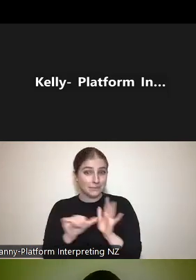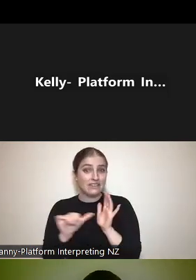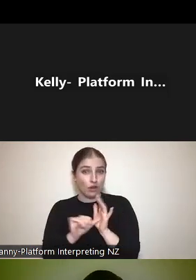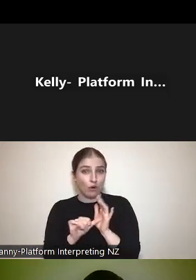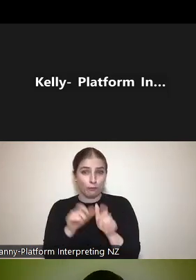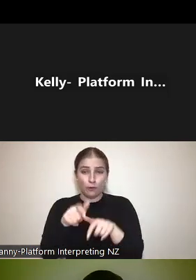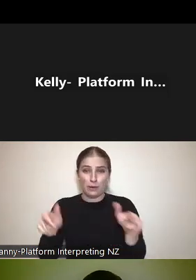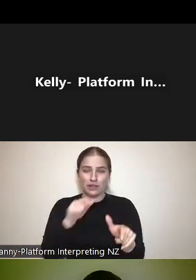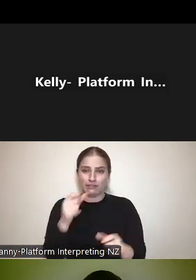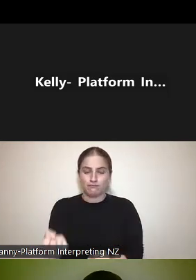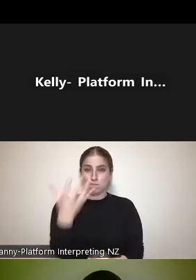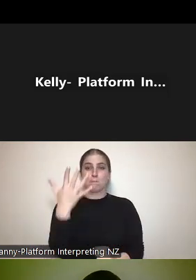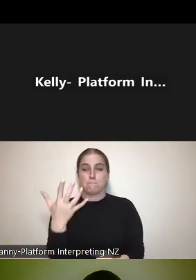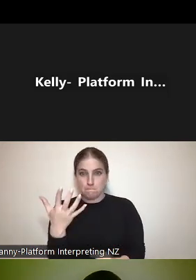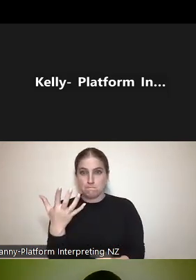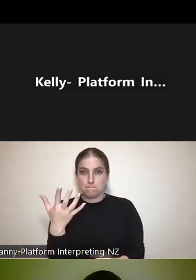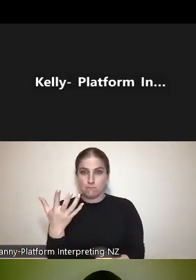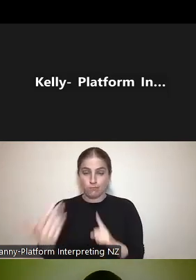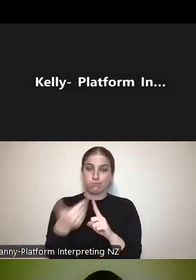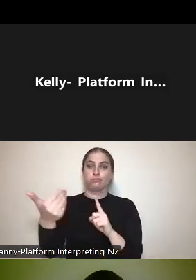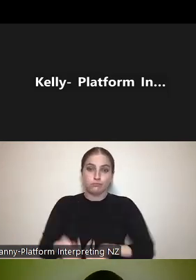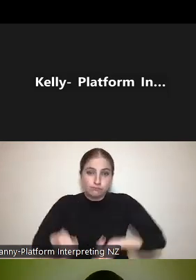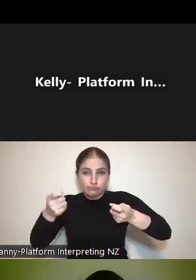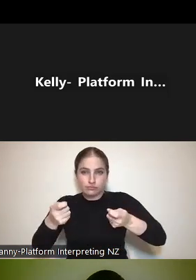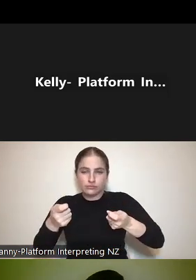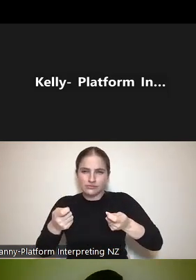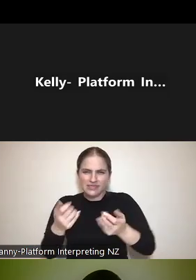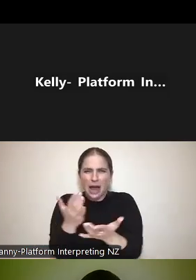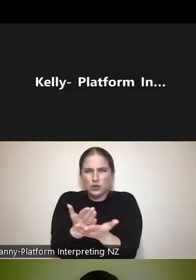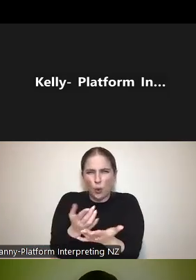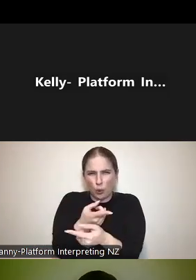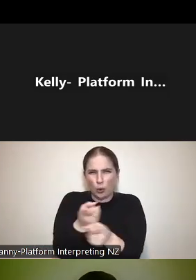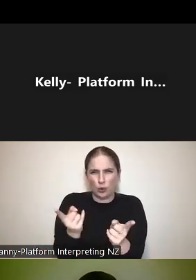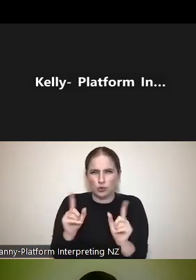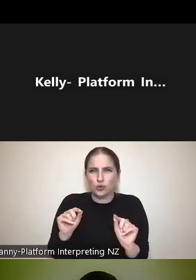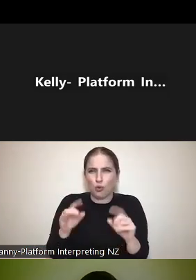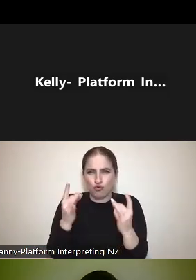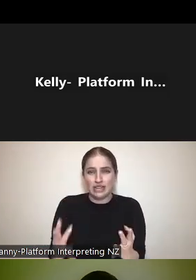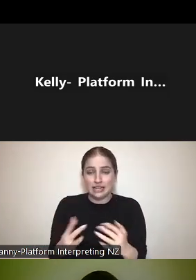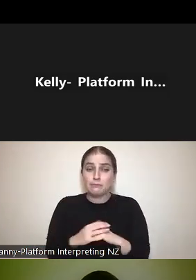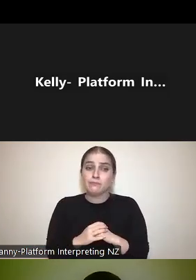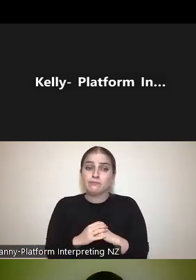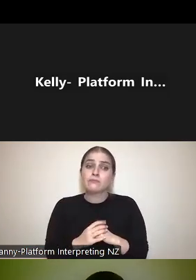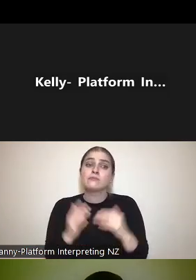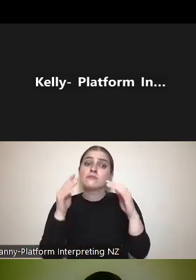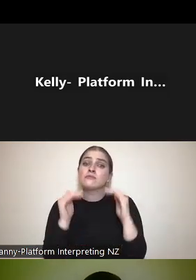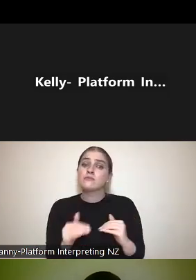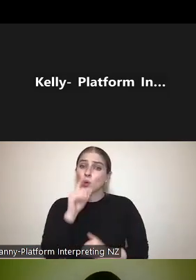So this is some stuff that I'm sure that you do already. You can have an open door policy. You can say, look, during the show,